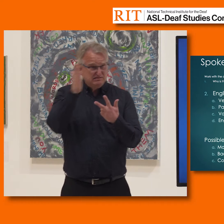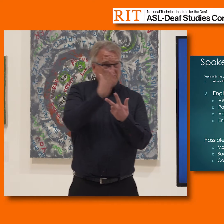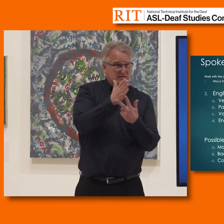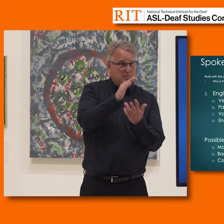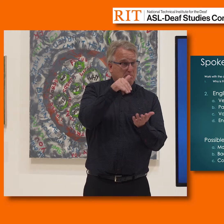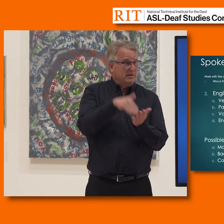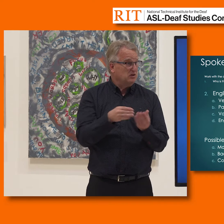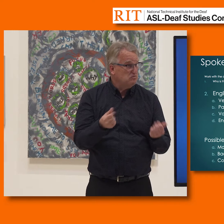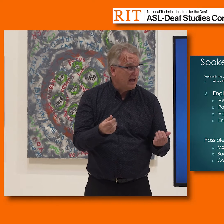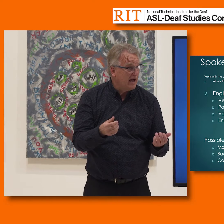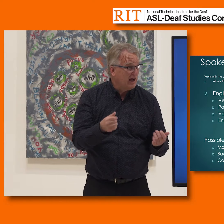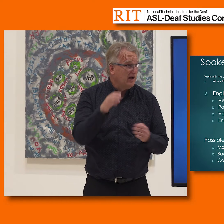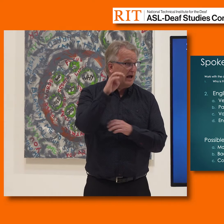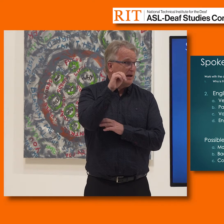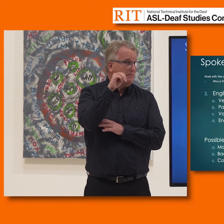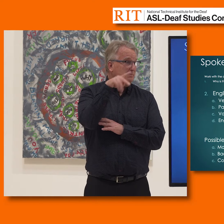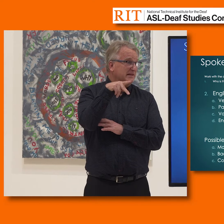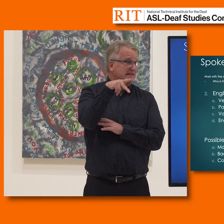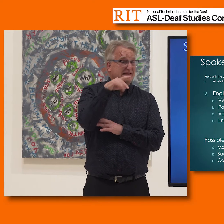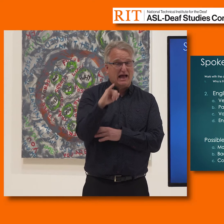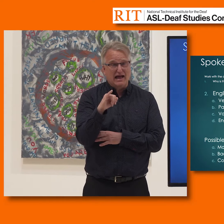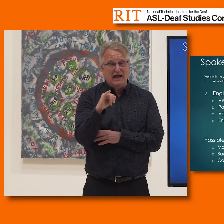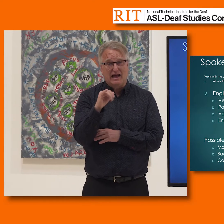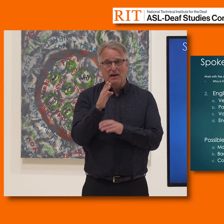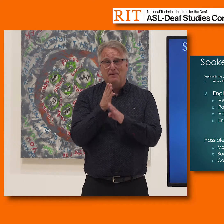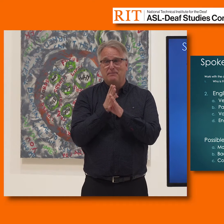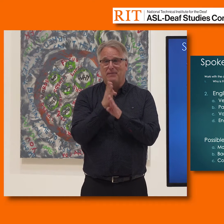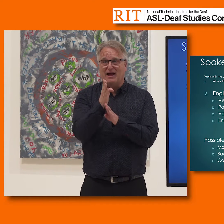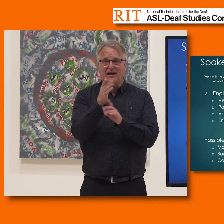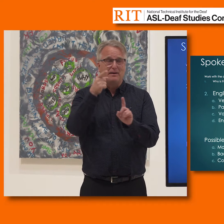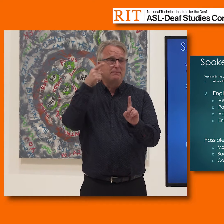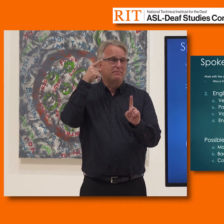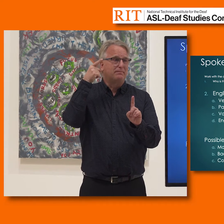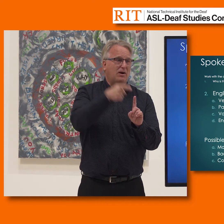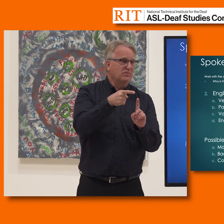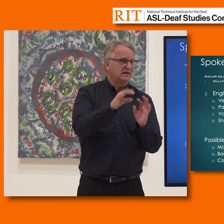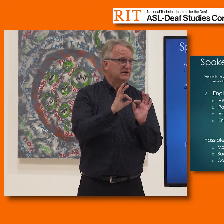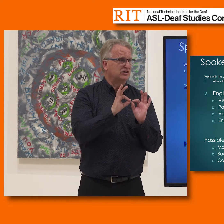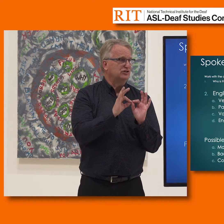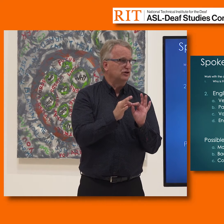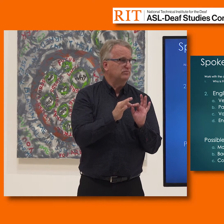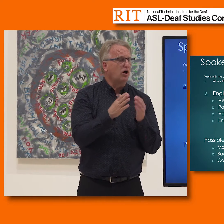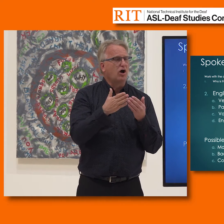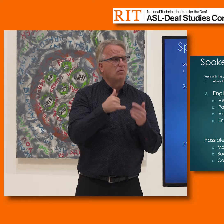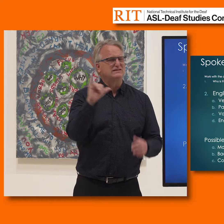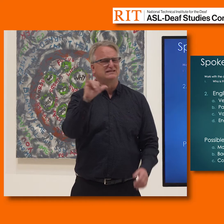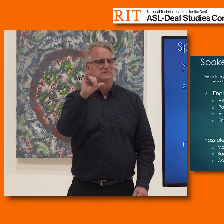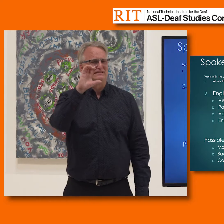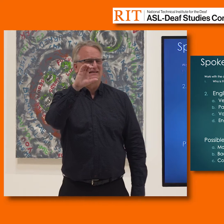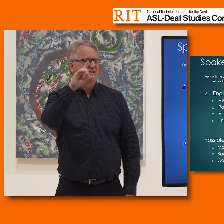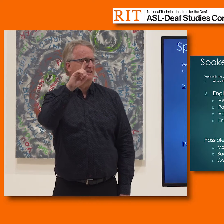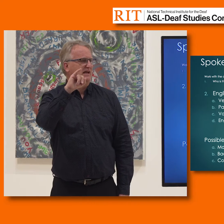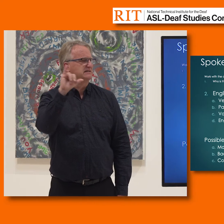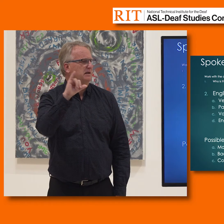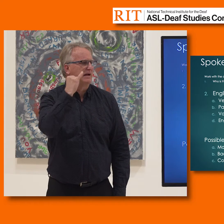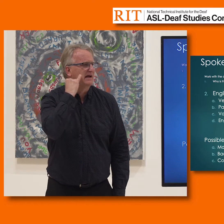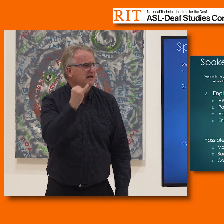Simultaneous interpreting is more common. Is there a way we can find a middle point? Maybe if the information is coming very quickly,